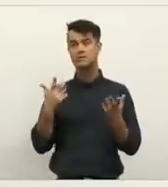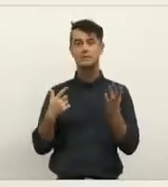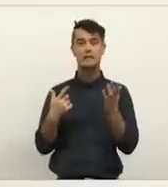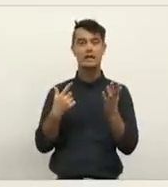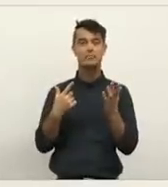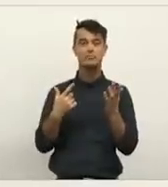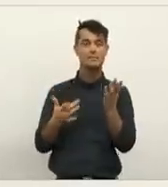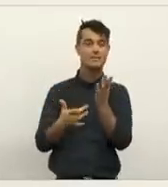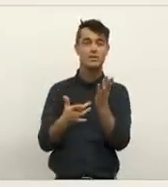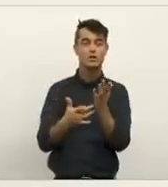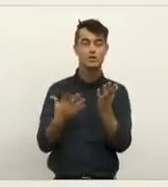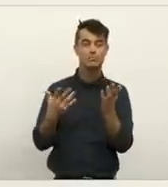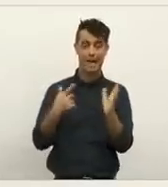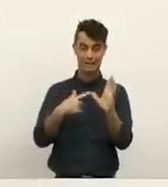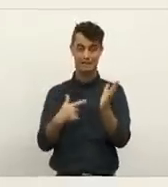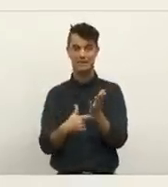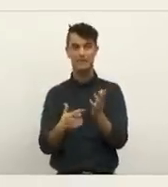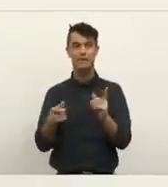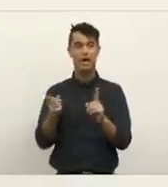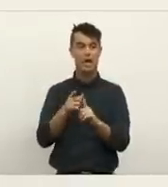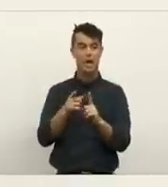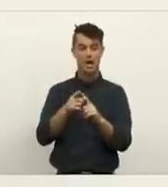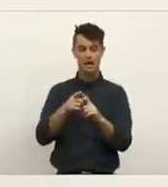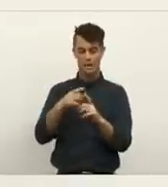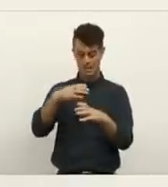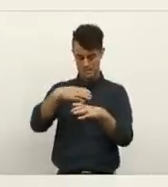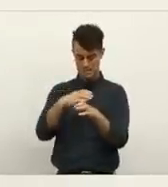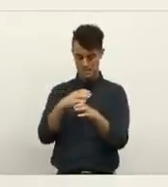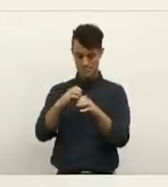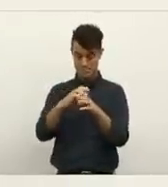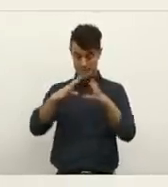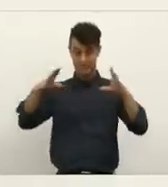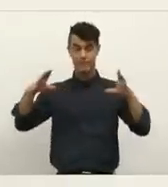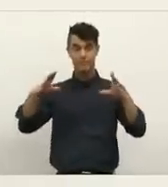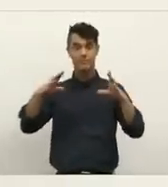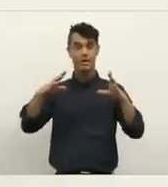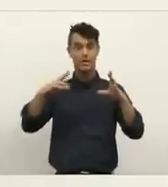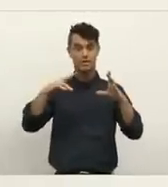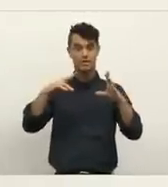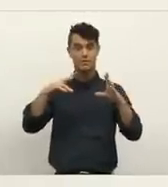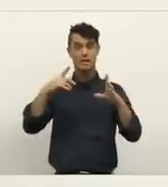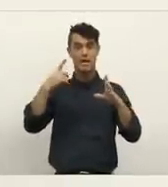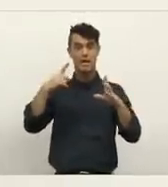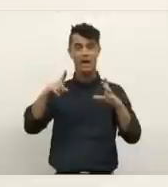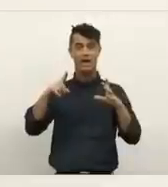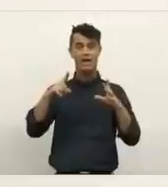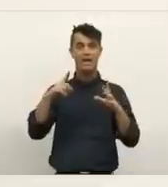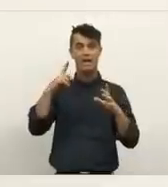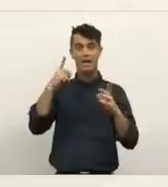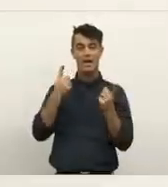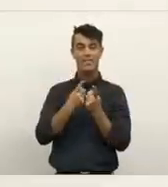So I used things like magnifiers, but also monoculars that would let me see things on the whiteboard